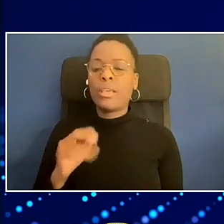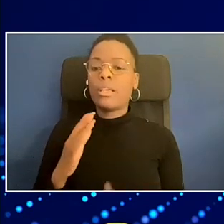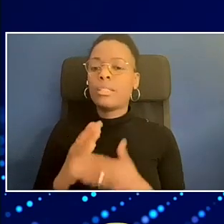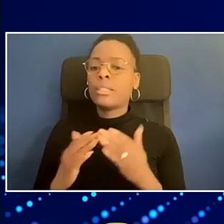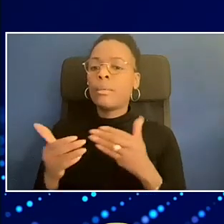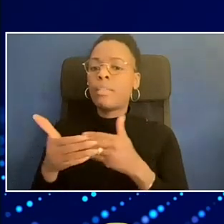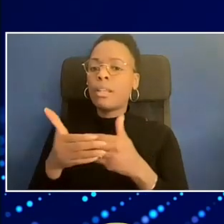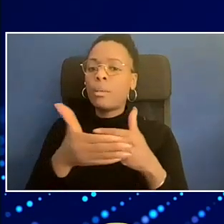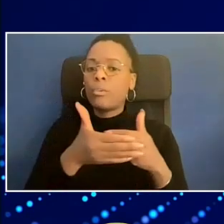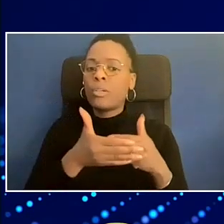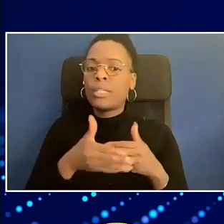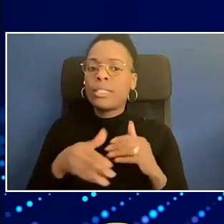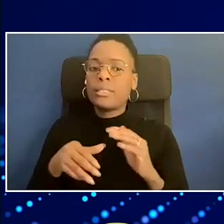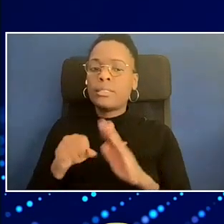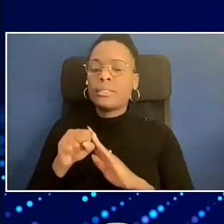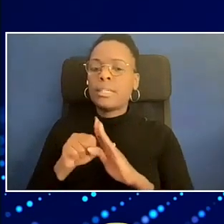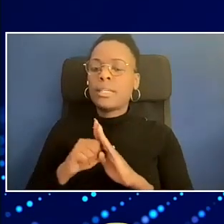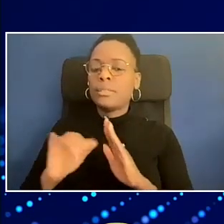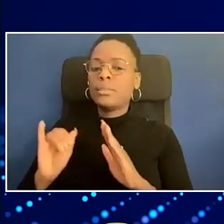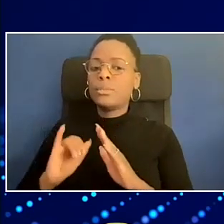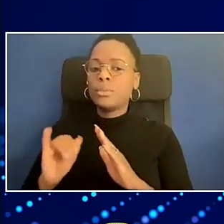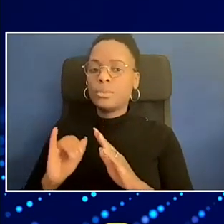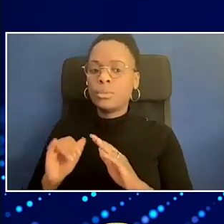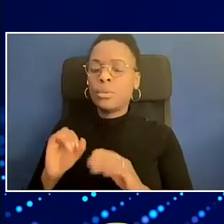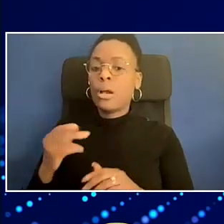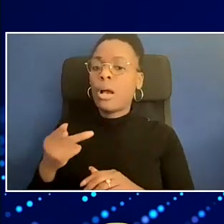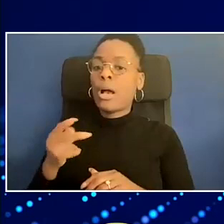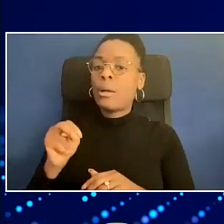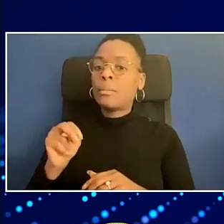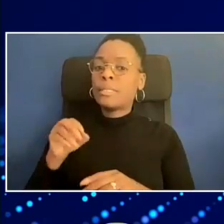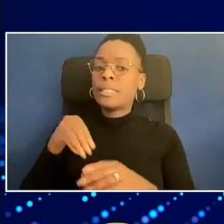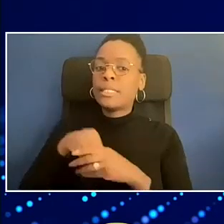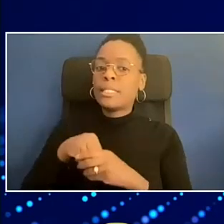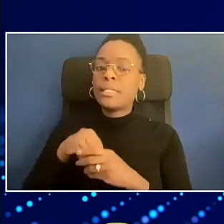Opt-in won't work out because opting out doesn't necessarily work either.